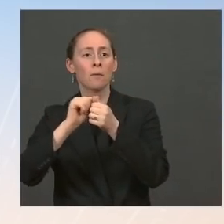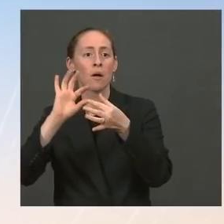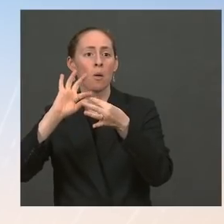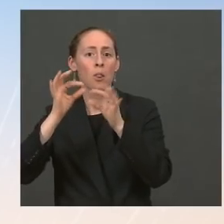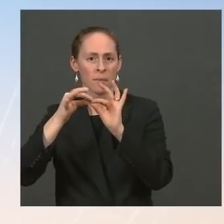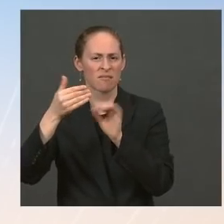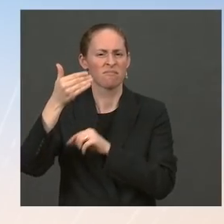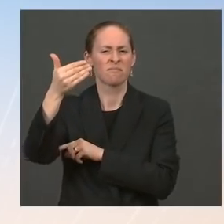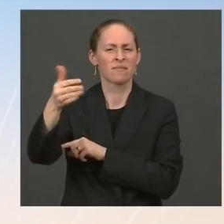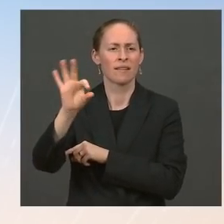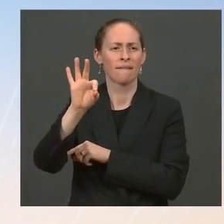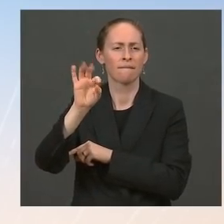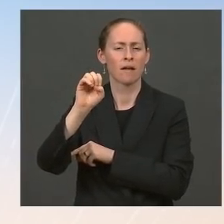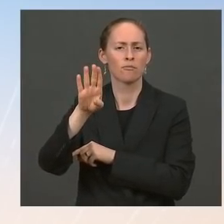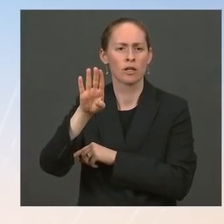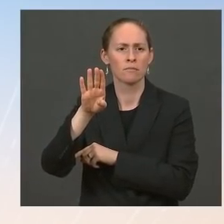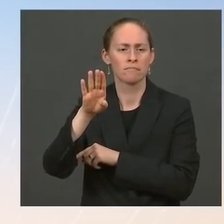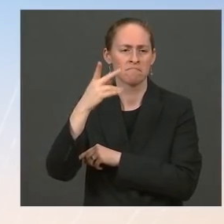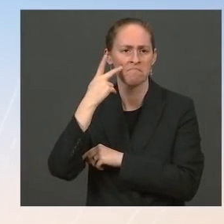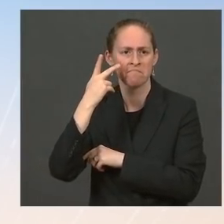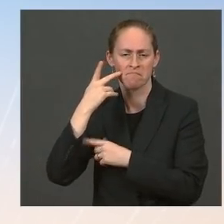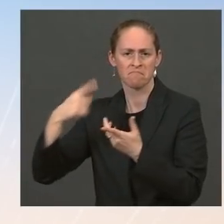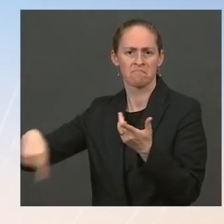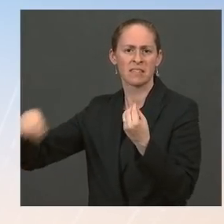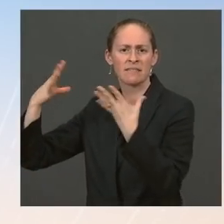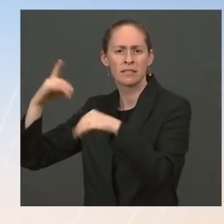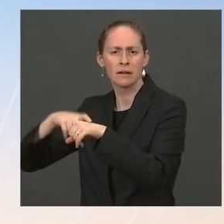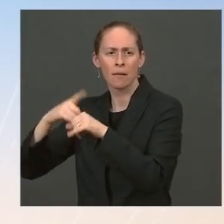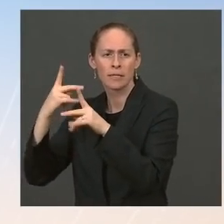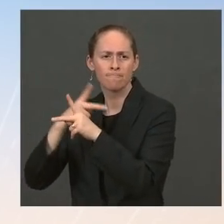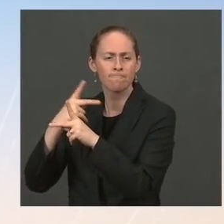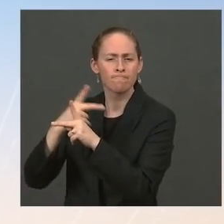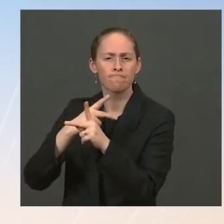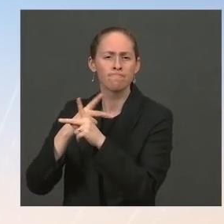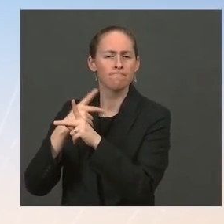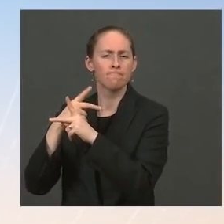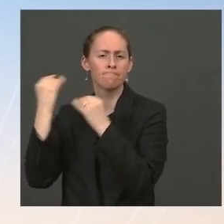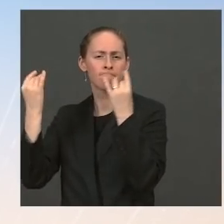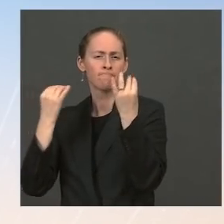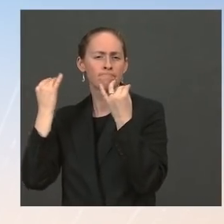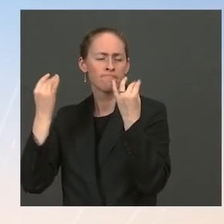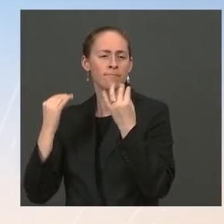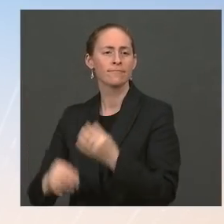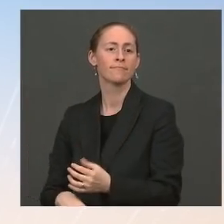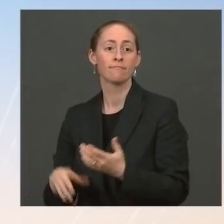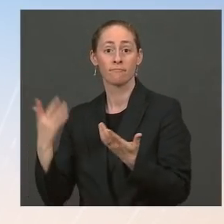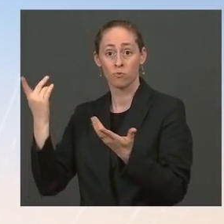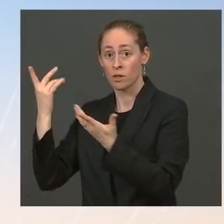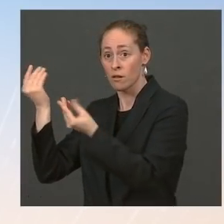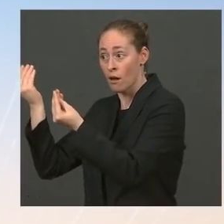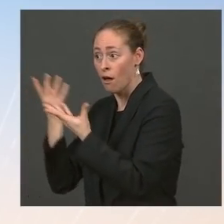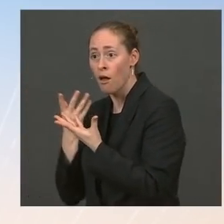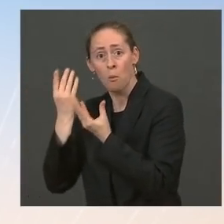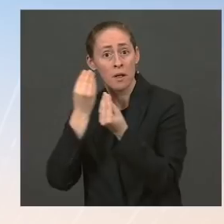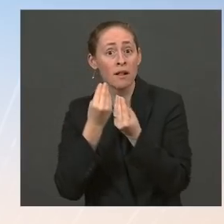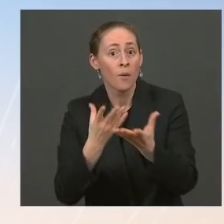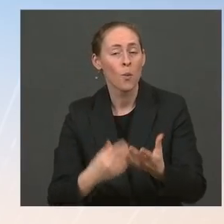and the national security team a little space. But as any updates are there to provide -- we certainly understand the interest, and we'll provide them to all. Go ahead.